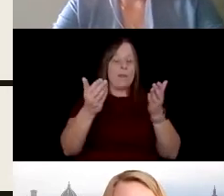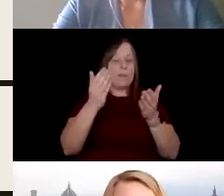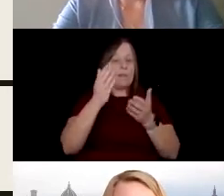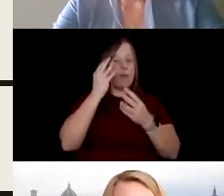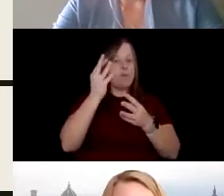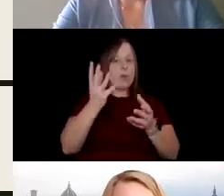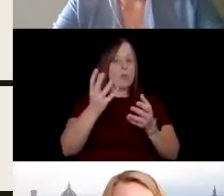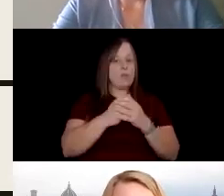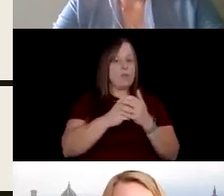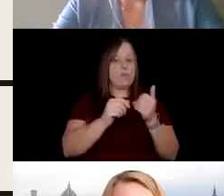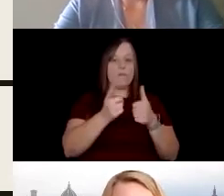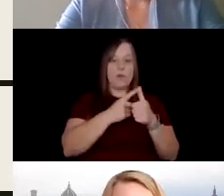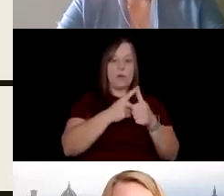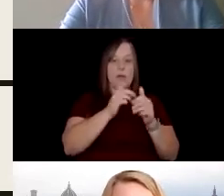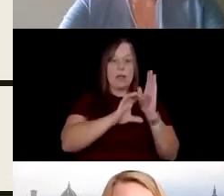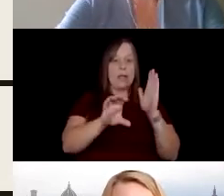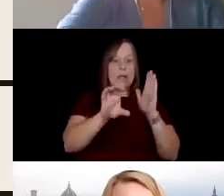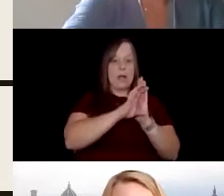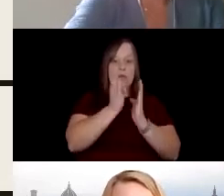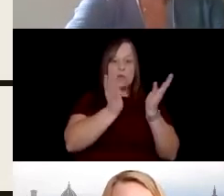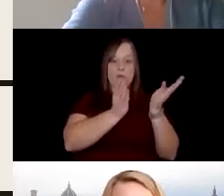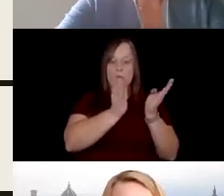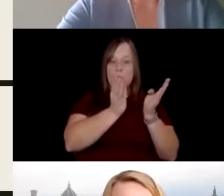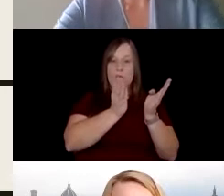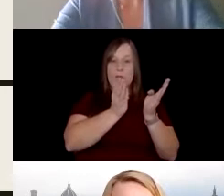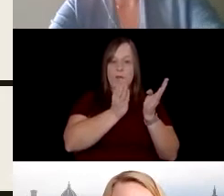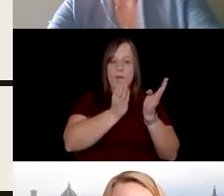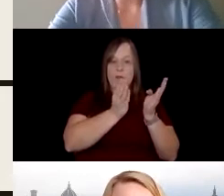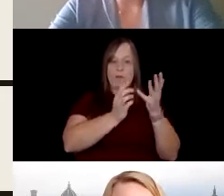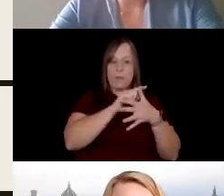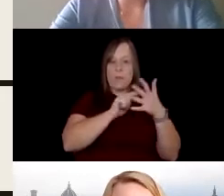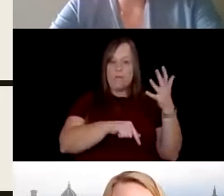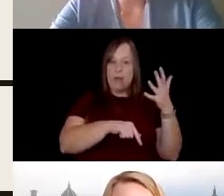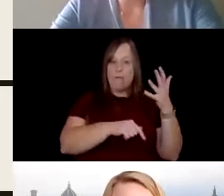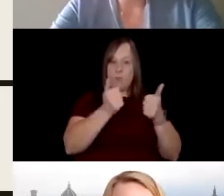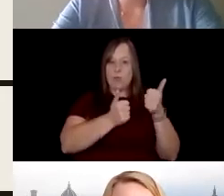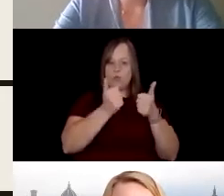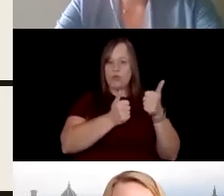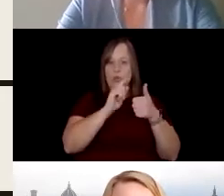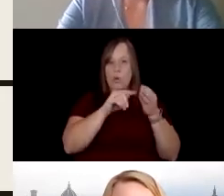The first one is the character of service, which is just which one of these five categories you were in when you were discharged.